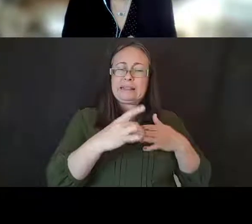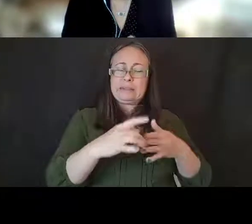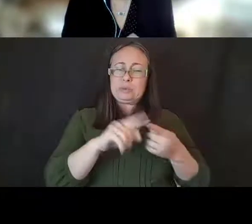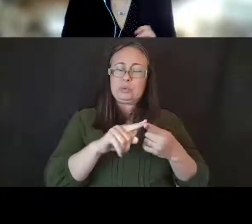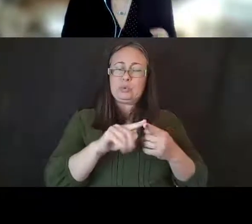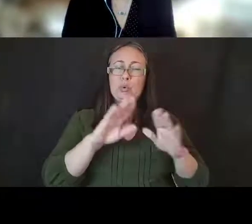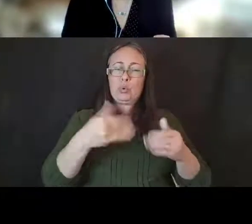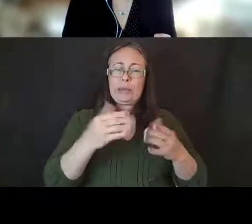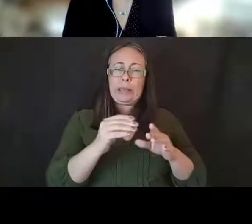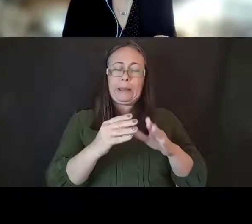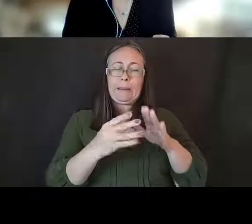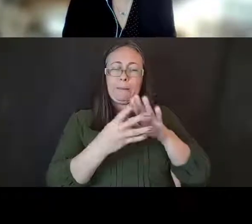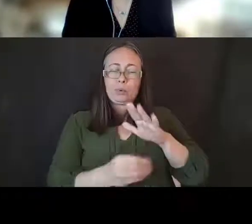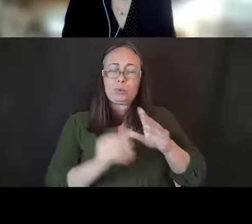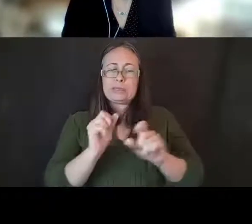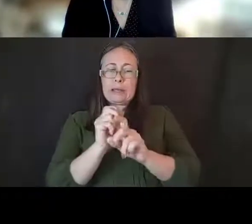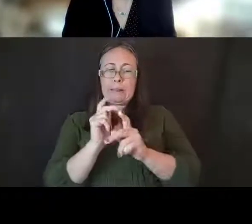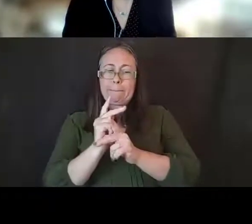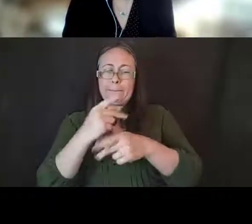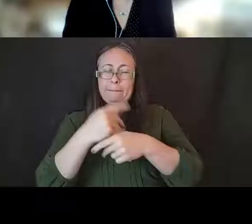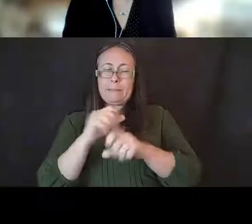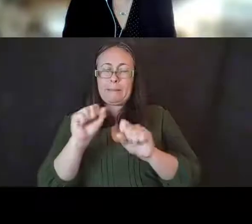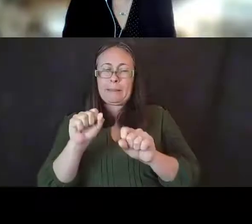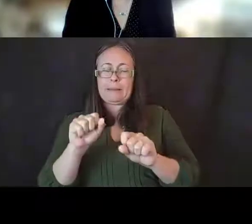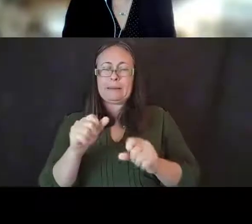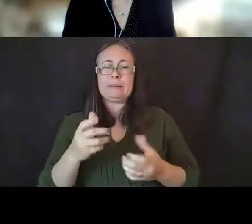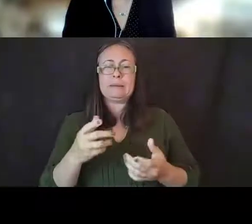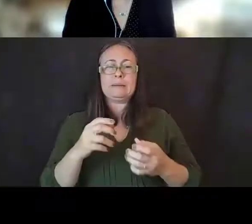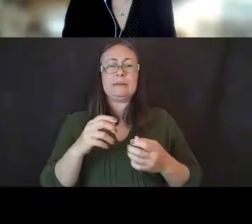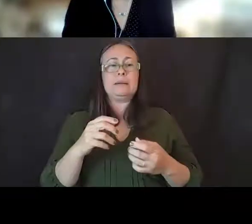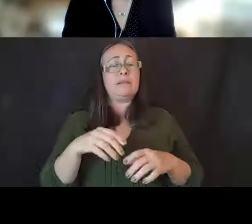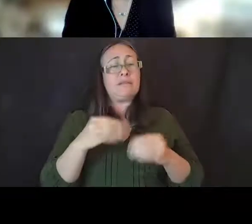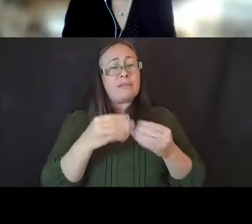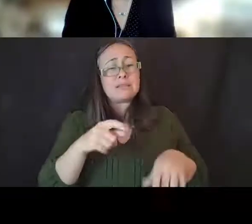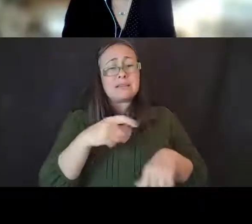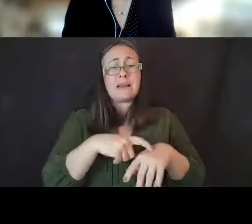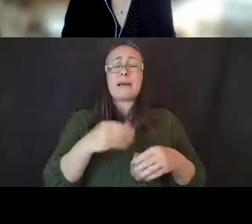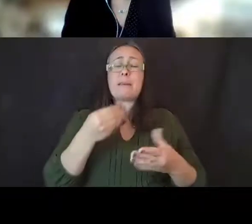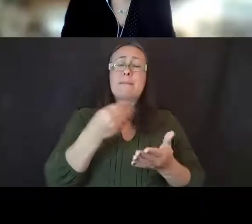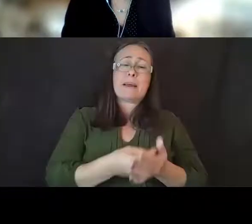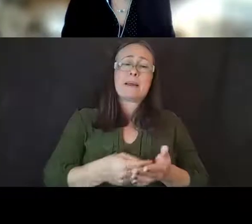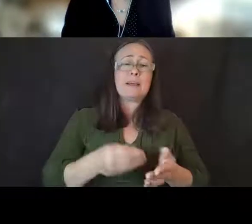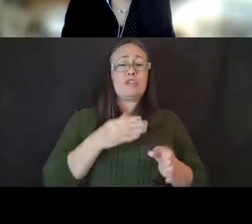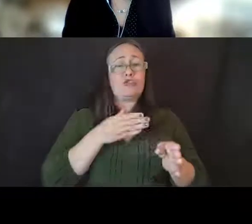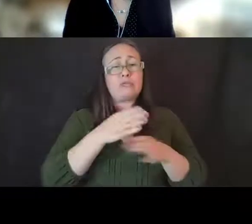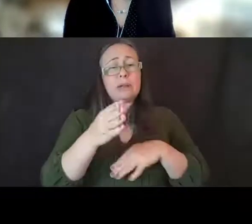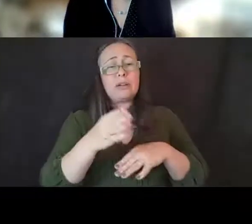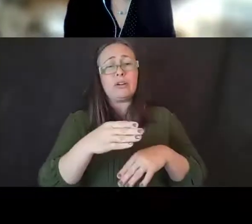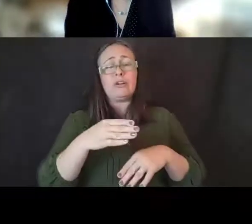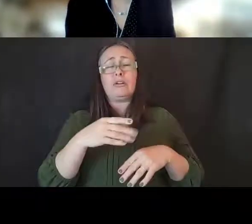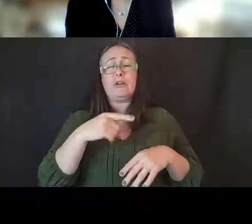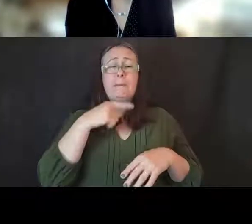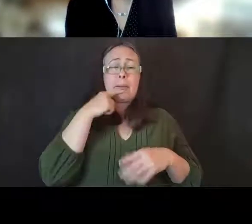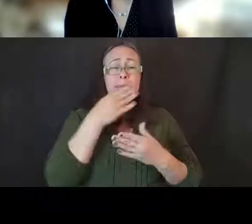And in addition, there's a loss of time, money, careers and public confidences. There's a lot of collateral damage